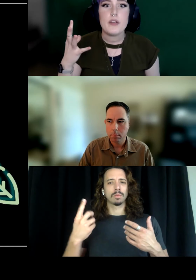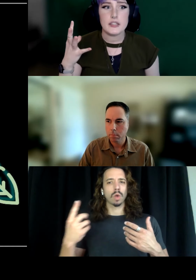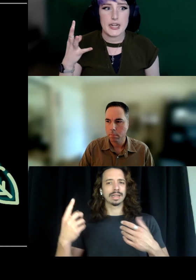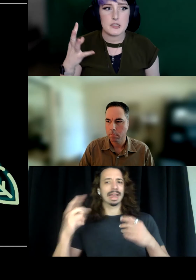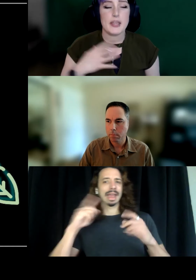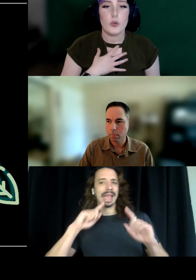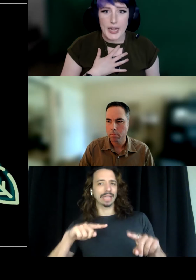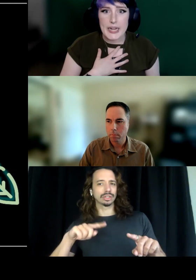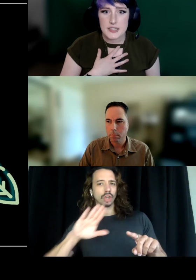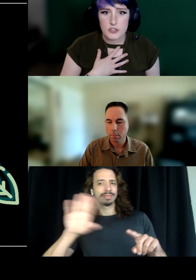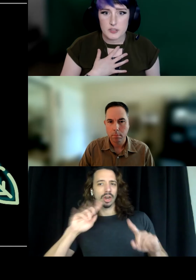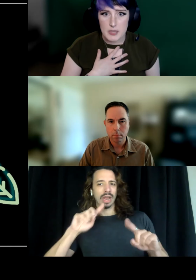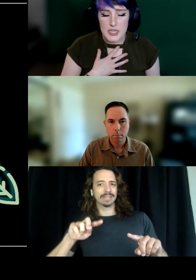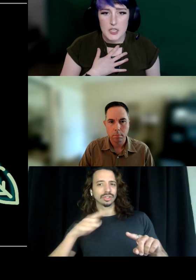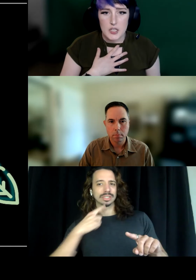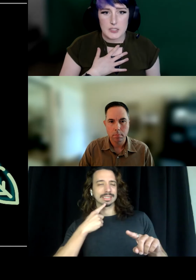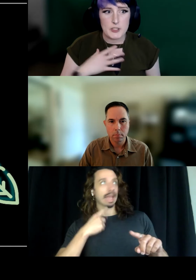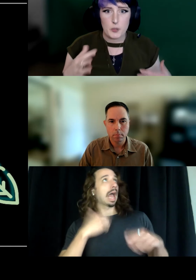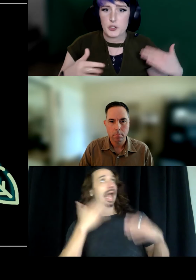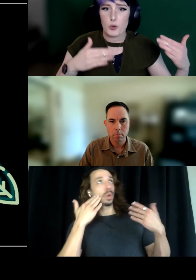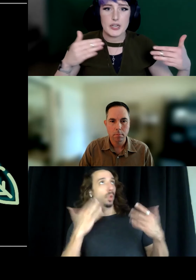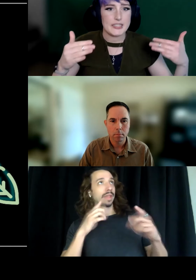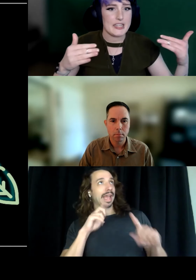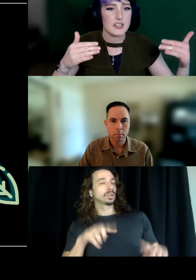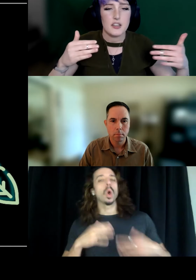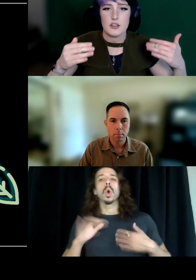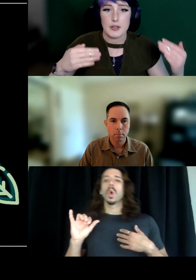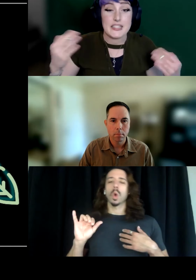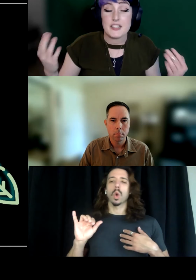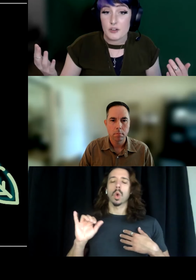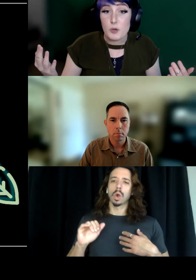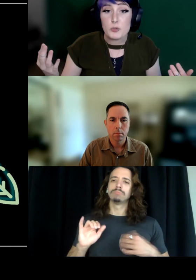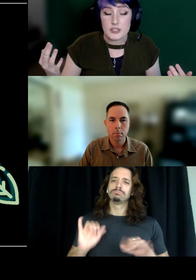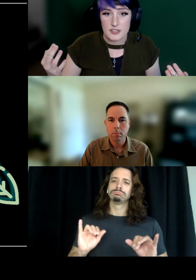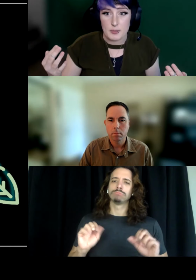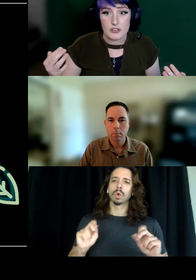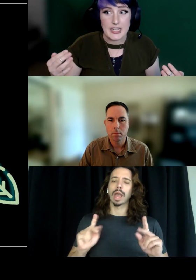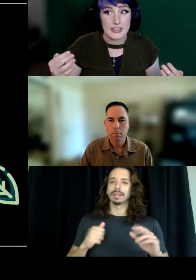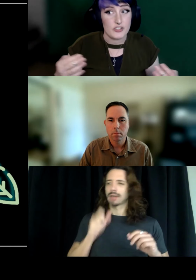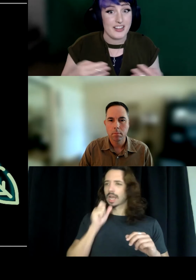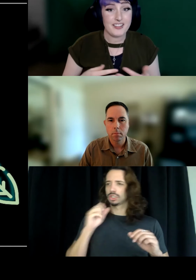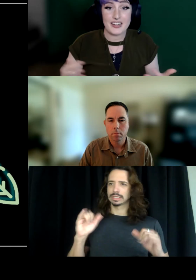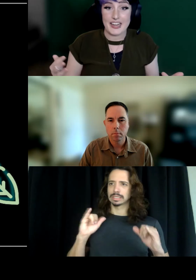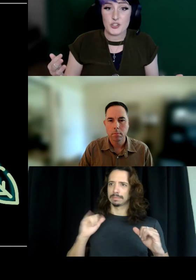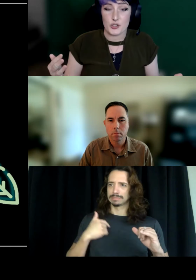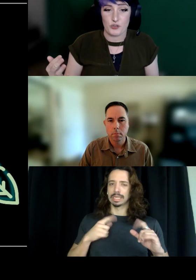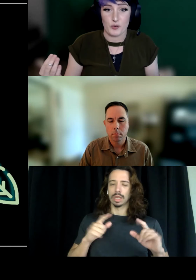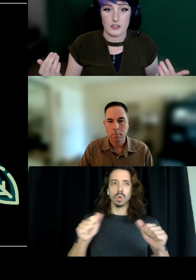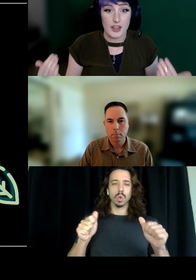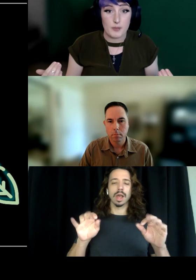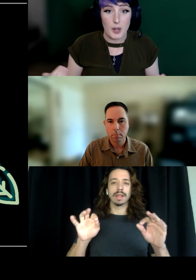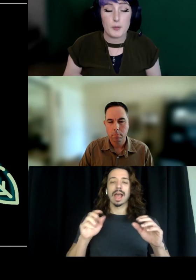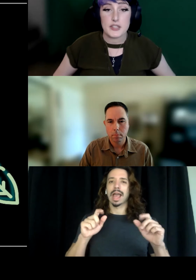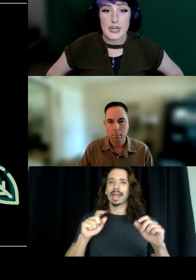so validating to be like "okay, it's not just me." Especially when you're working in like, I did a lot of mobile accessibility and there's not a lot of answers for a lot of the problems